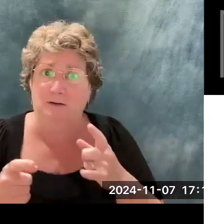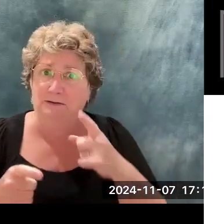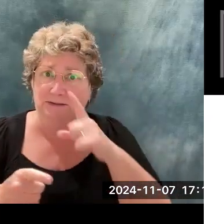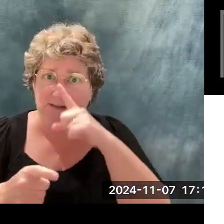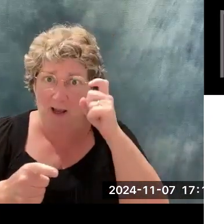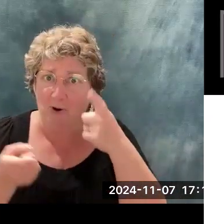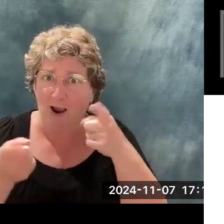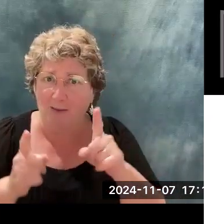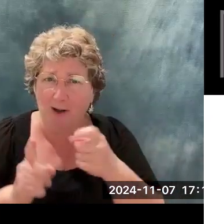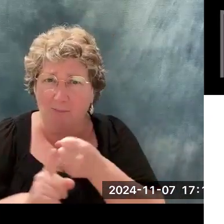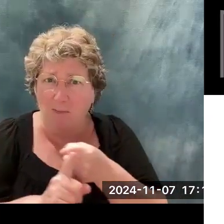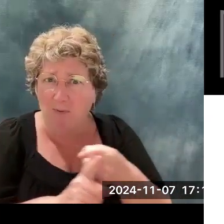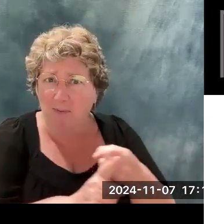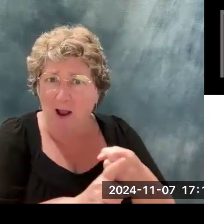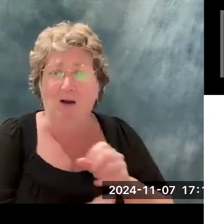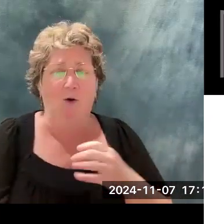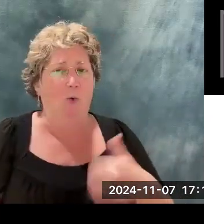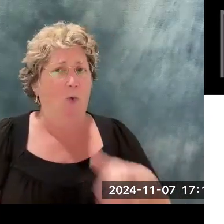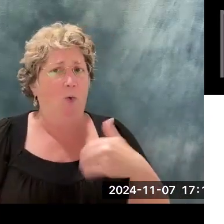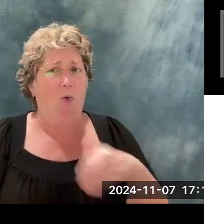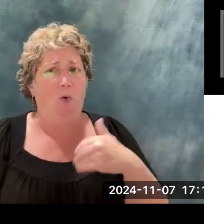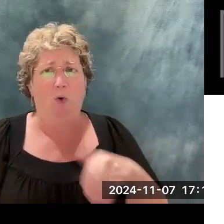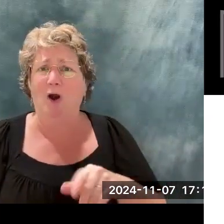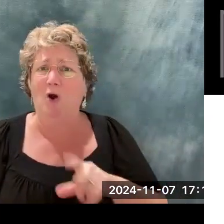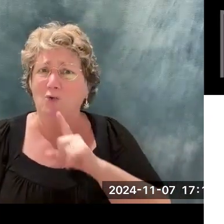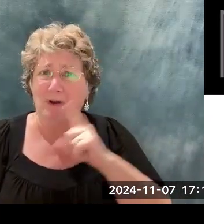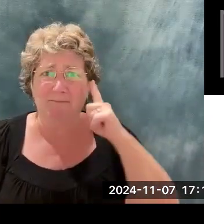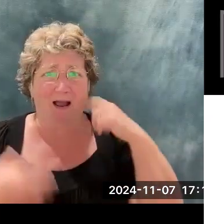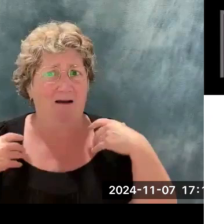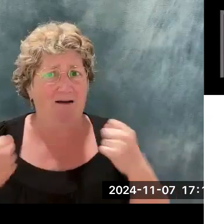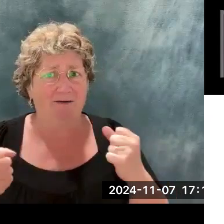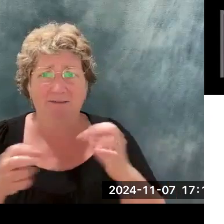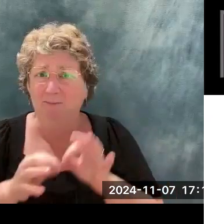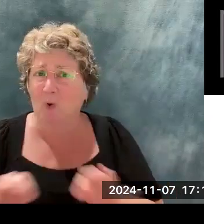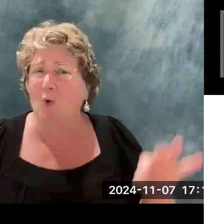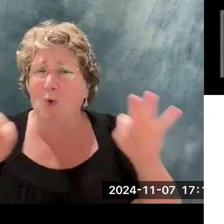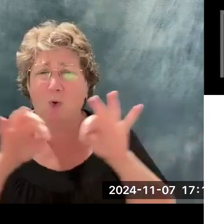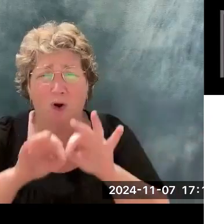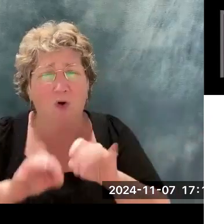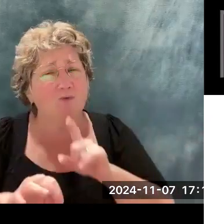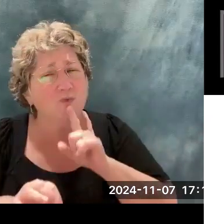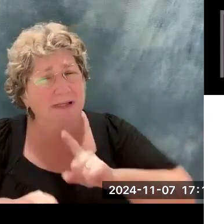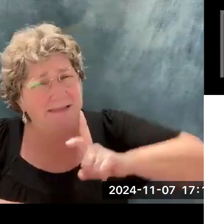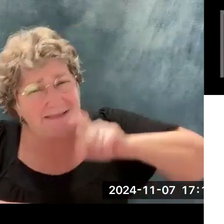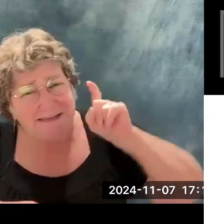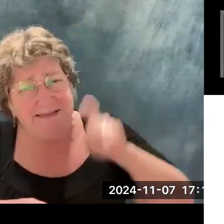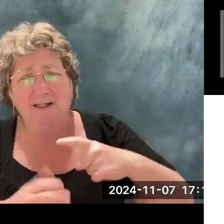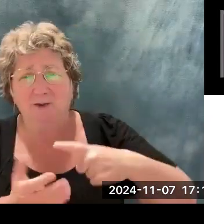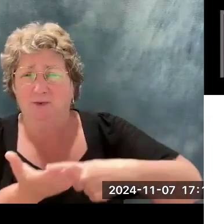We all need to be having these conversations, even though it's hard. I am so glad that I was wrong about tonight's